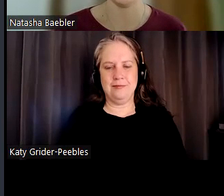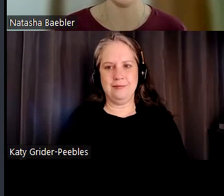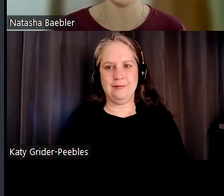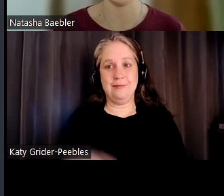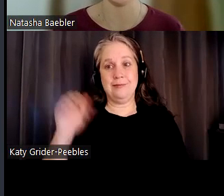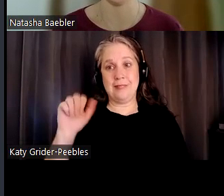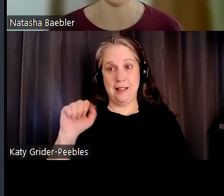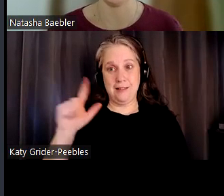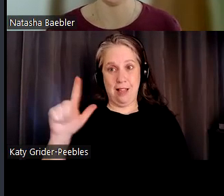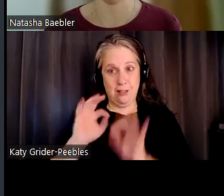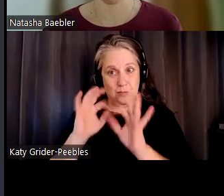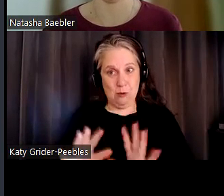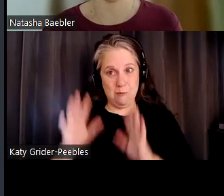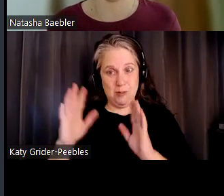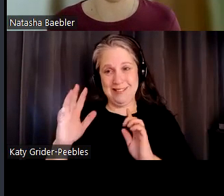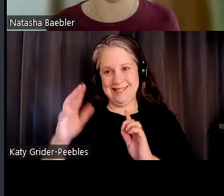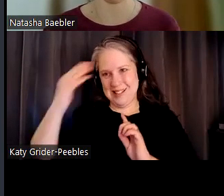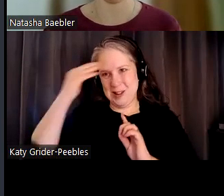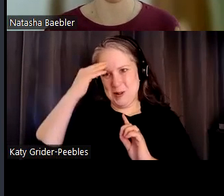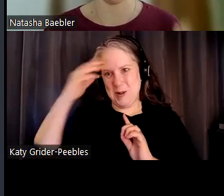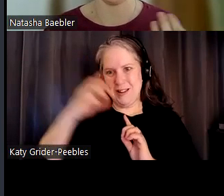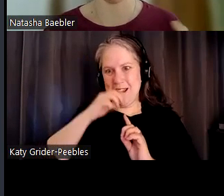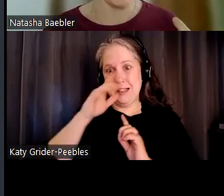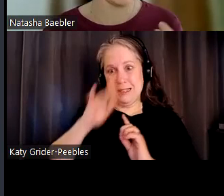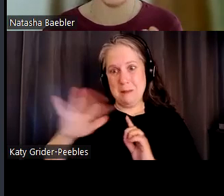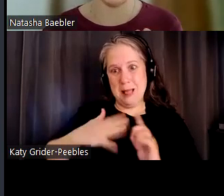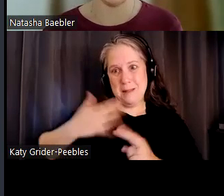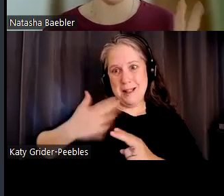interpreters sanity not having to spell my name out, I have a sign name.